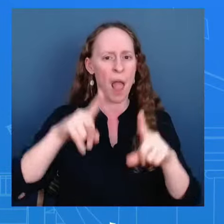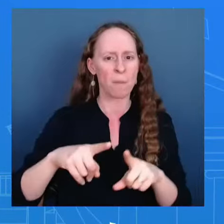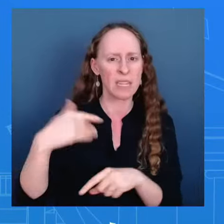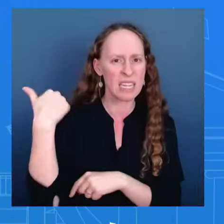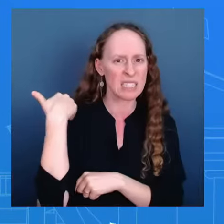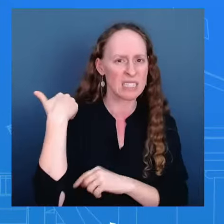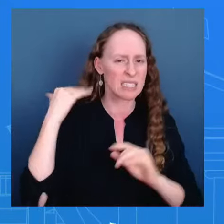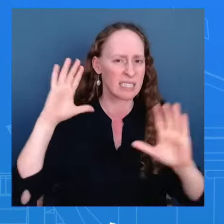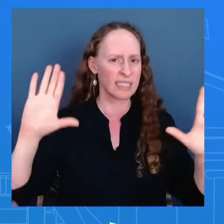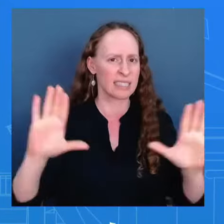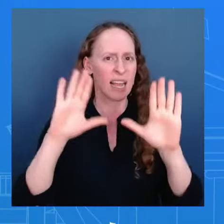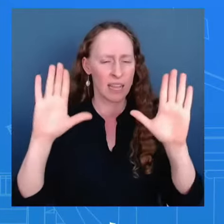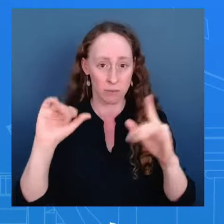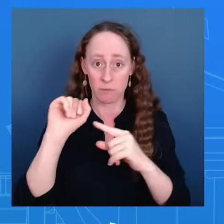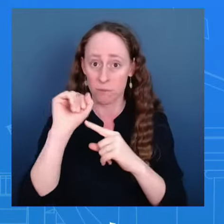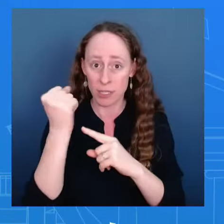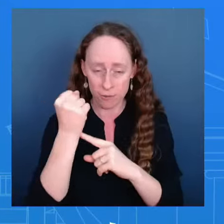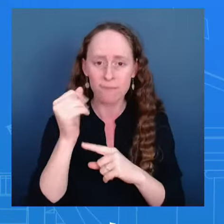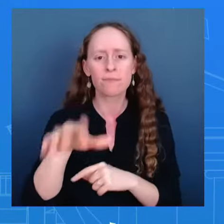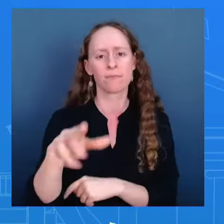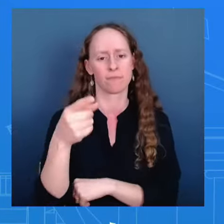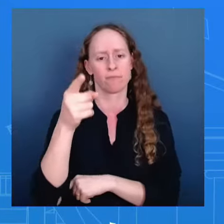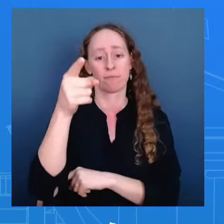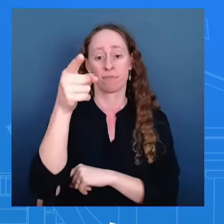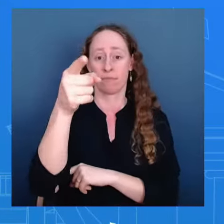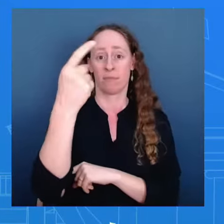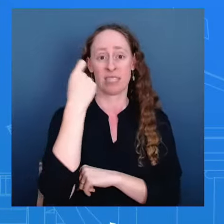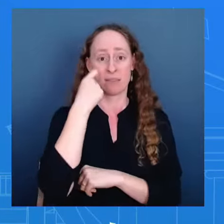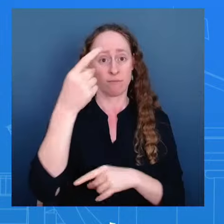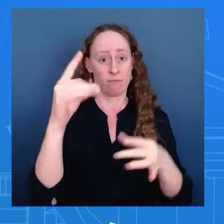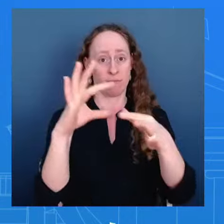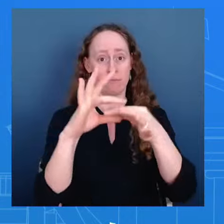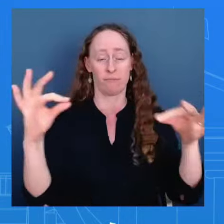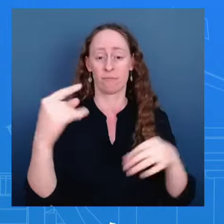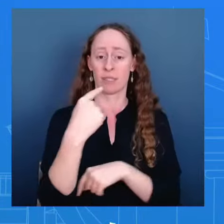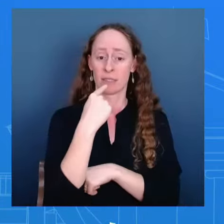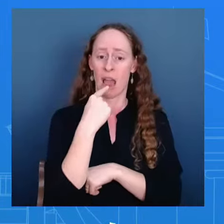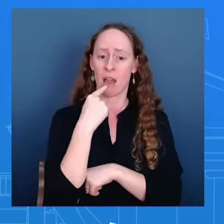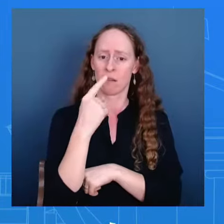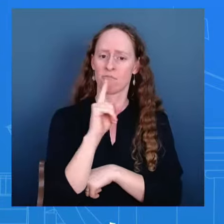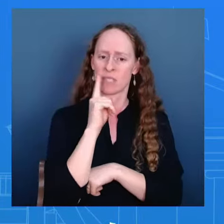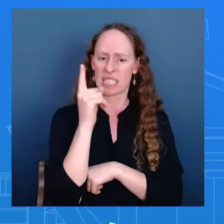we have been, I think, very strident in our condemnation about the deaths of innocent civilians.